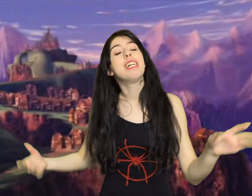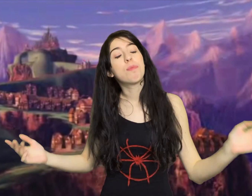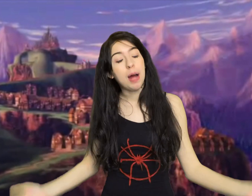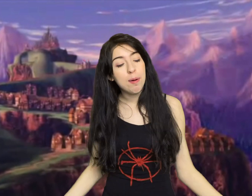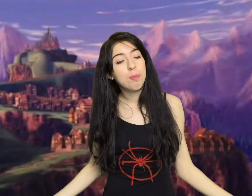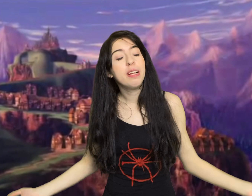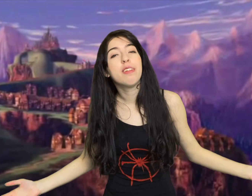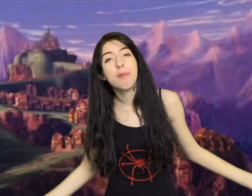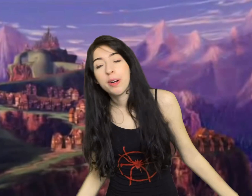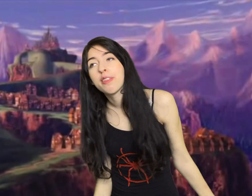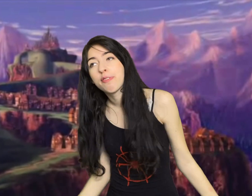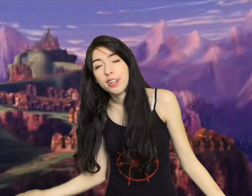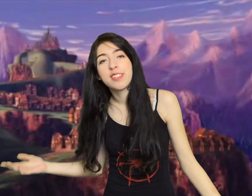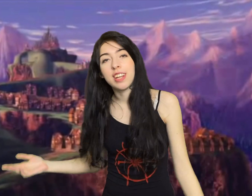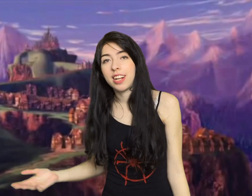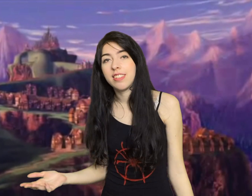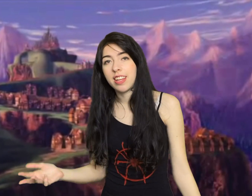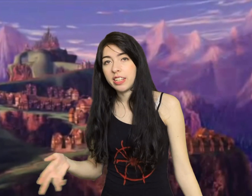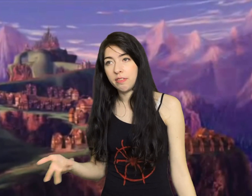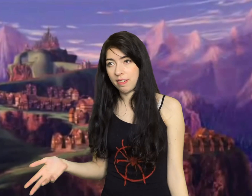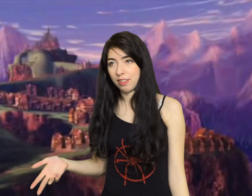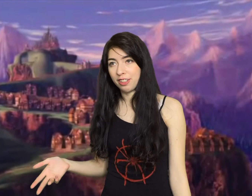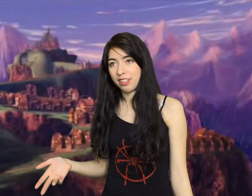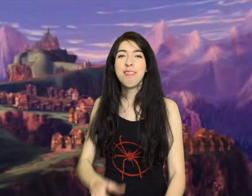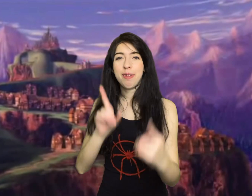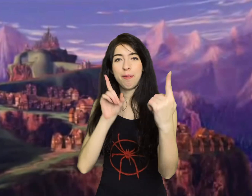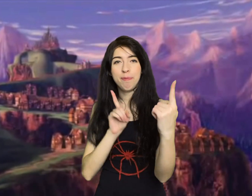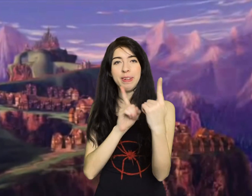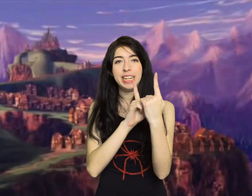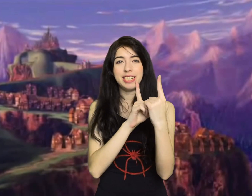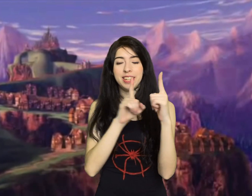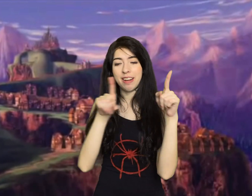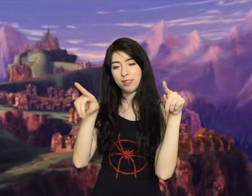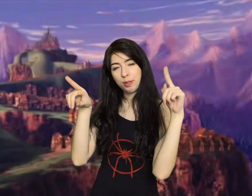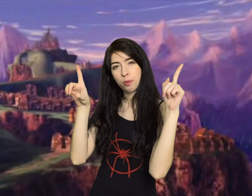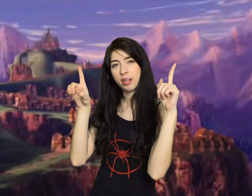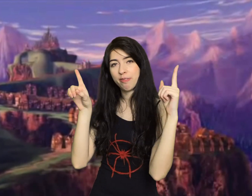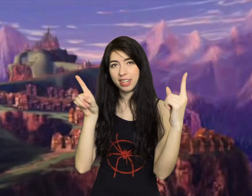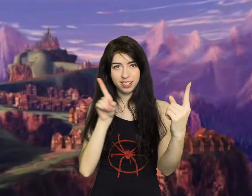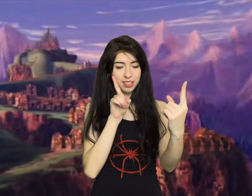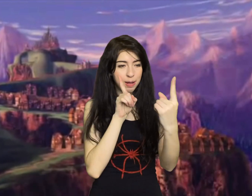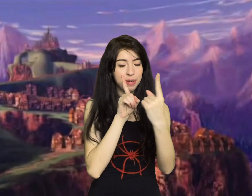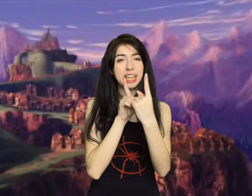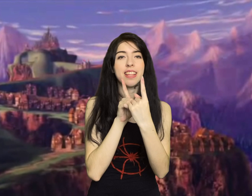it's probably one of the first signs that you've ever learned MEET you have two pointer fingers coming together